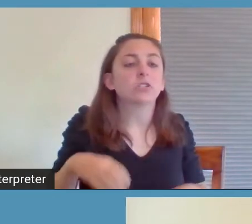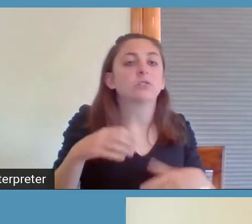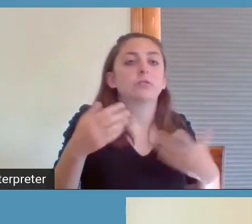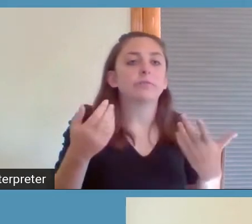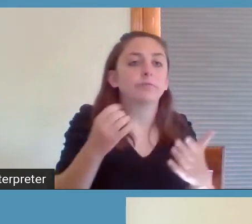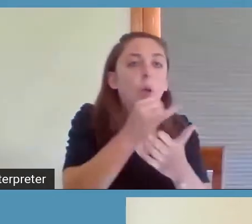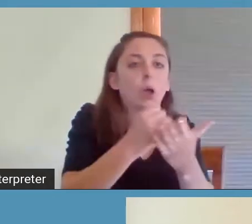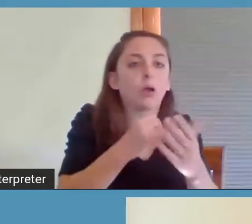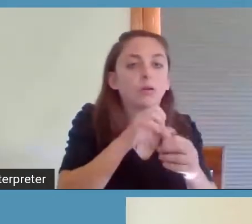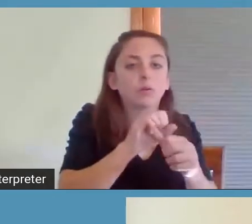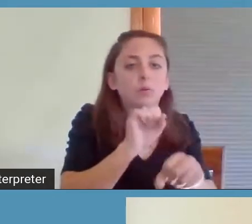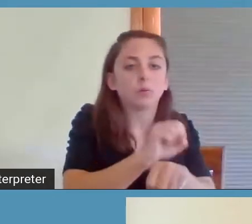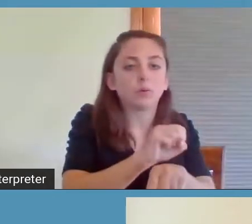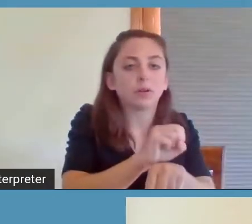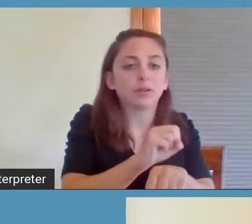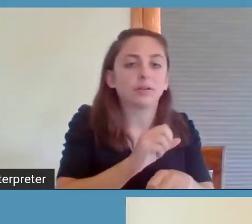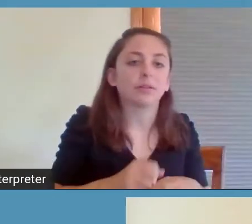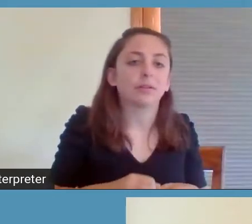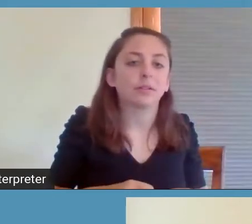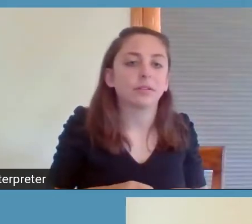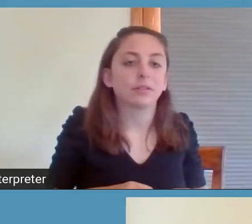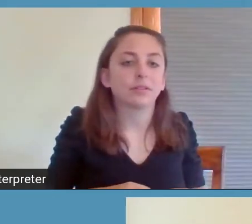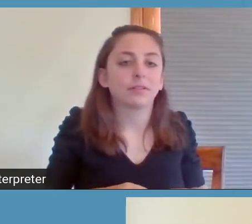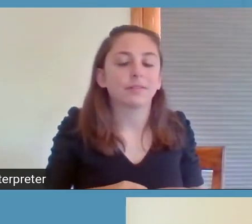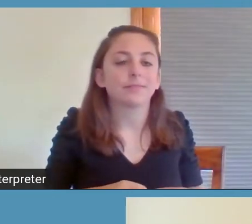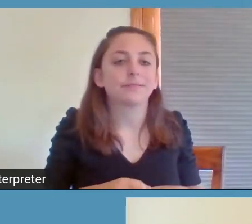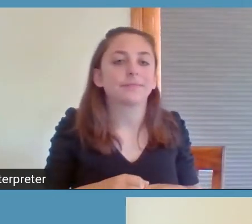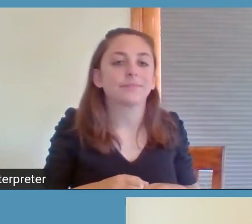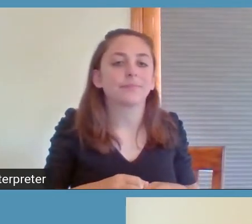inc you know that you view that you're viewing incomes matrix i think that's an important